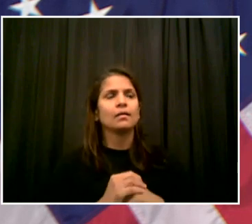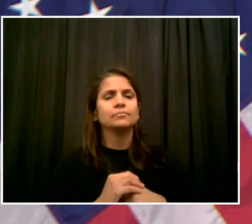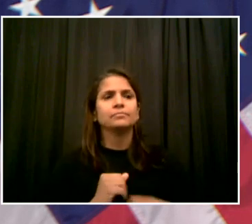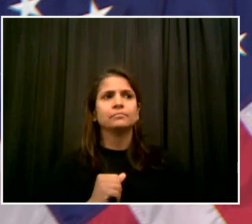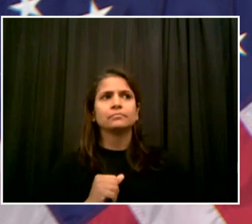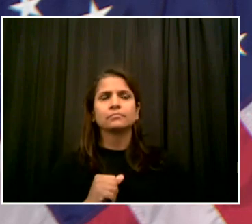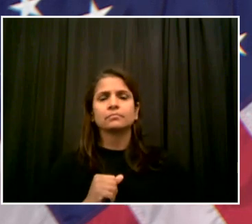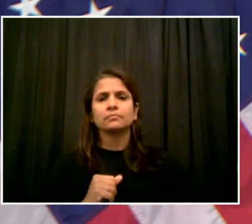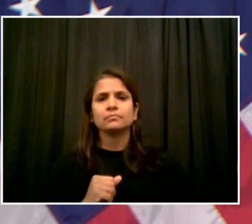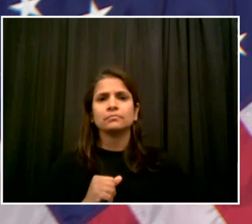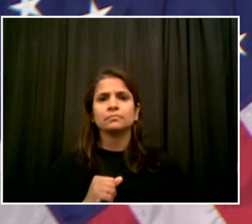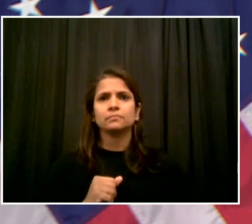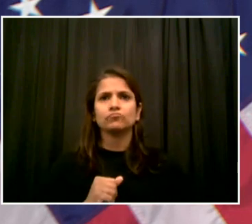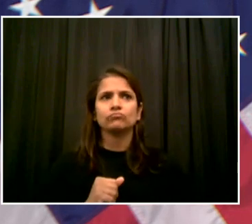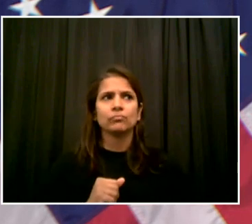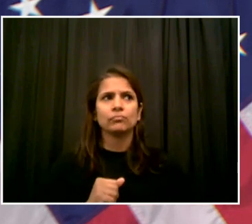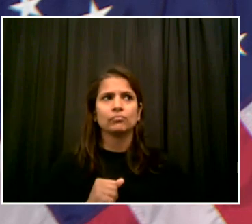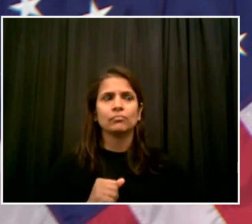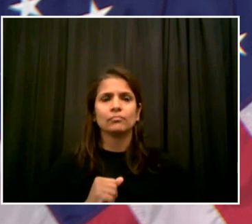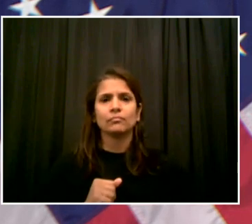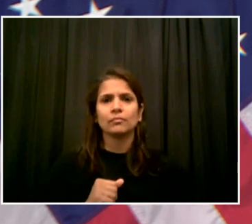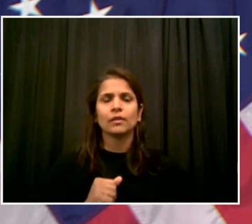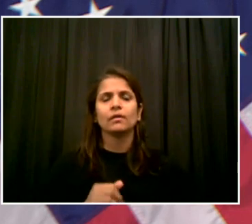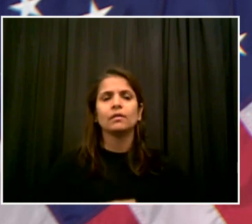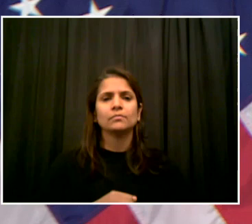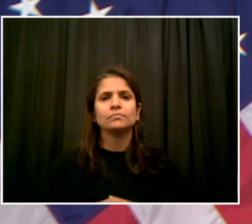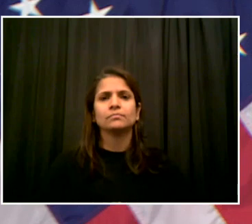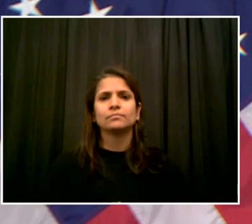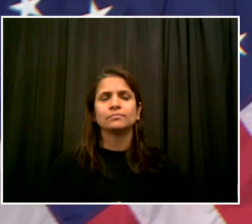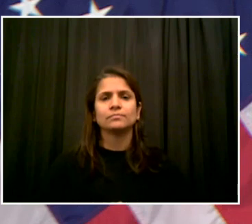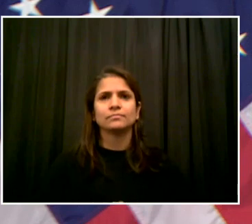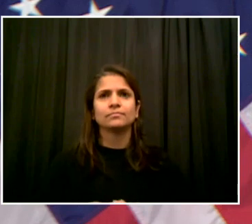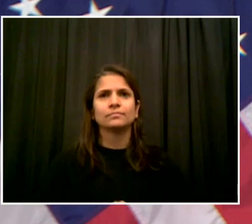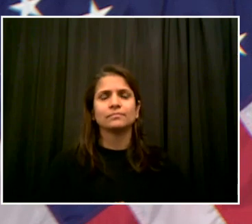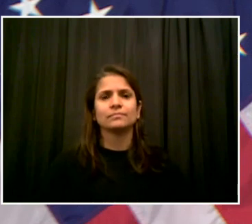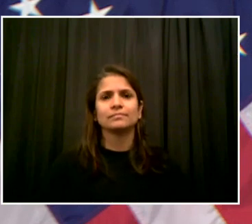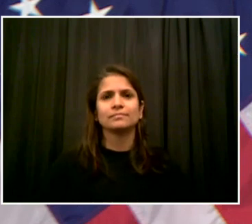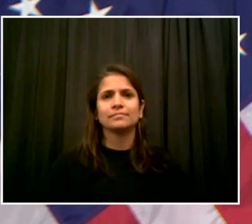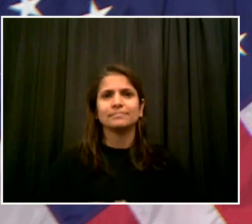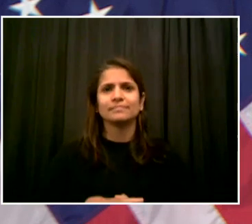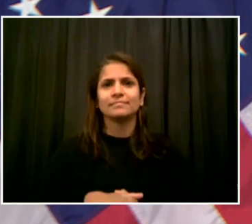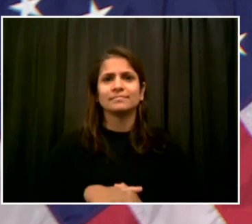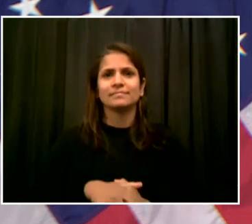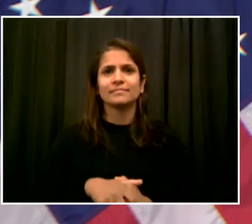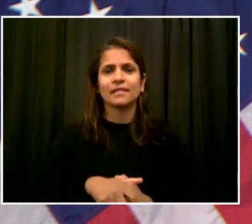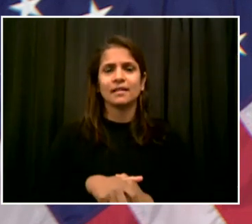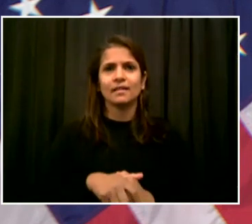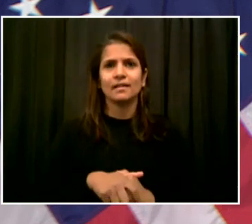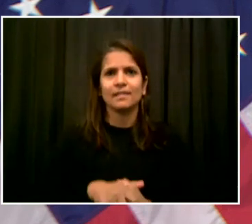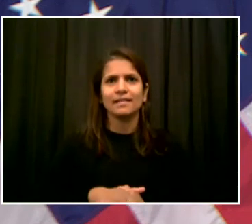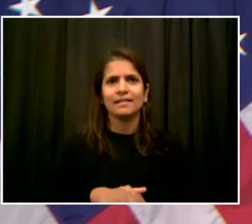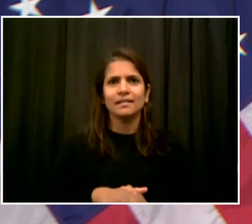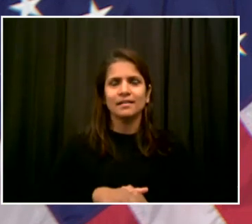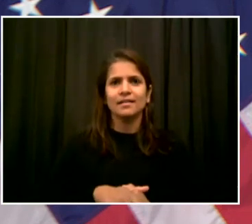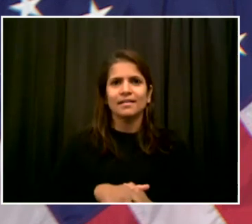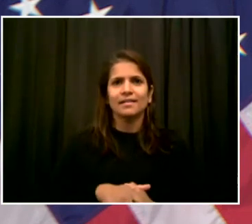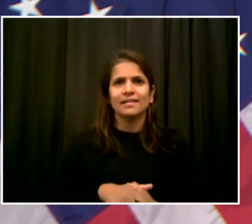THE POLICE OFFICERS THT A ARE HOLNDIG THIS CITY TOGETHER, THEY NEED YOUR